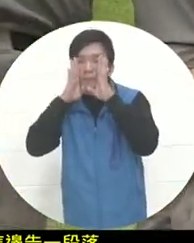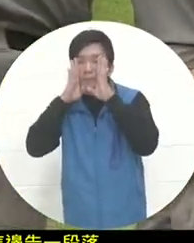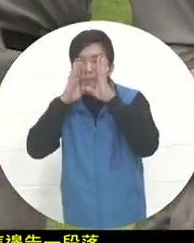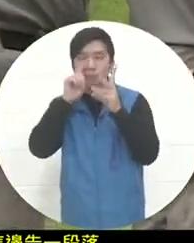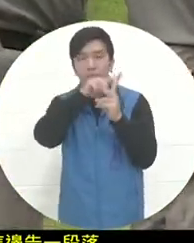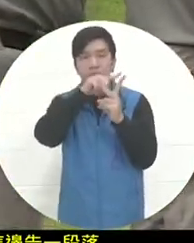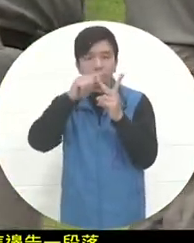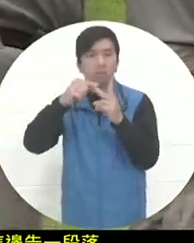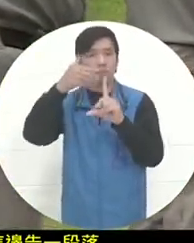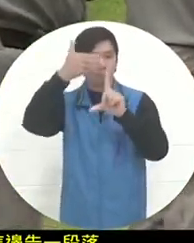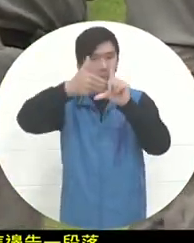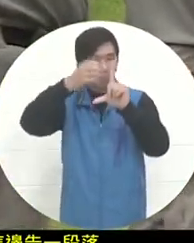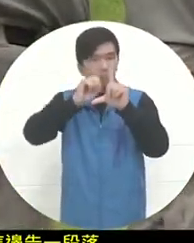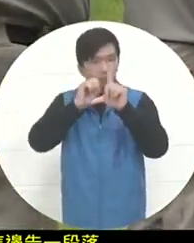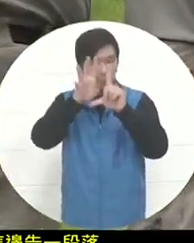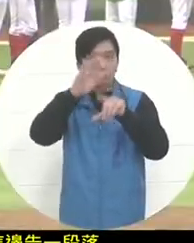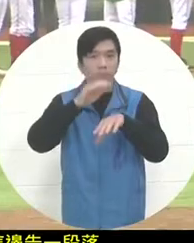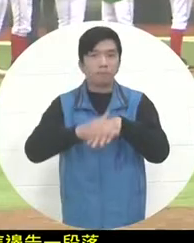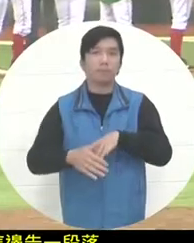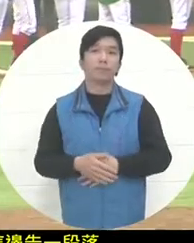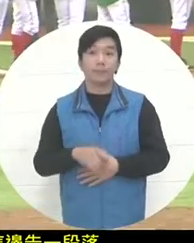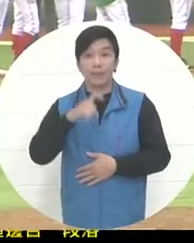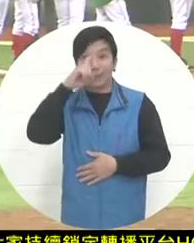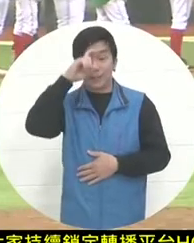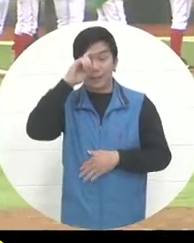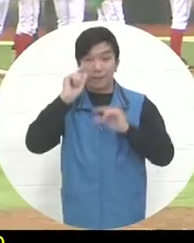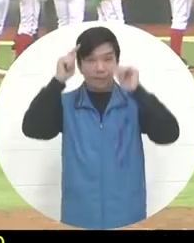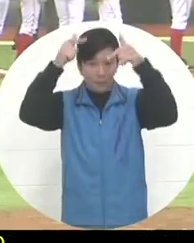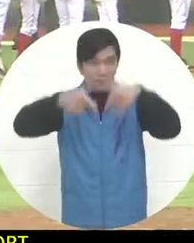Come and follow us to enjoy today's schedule.